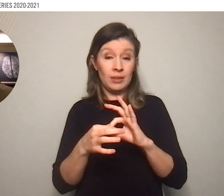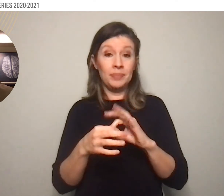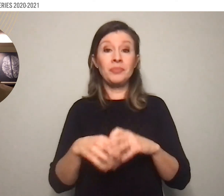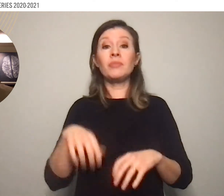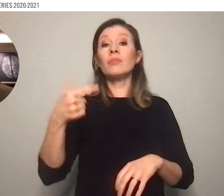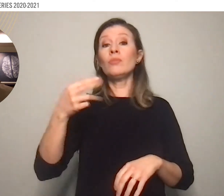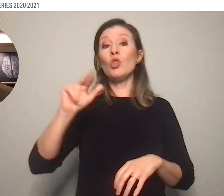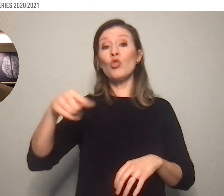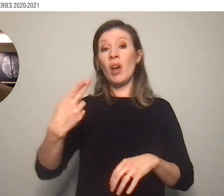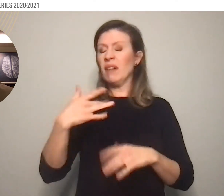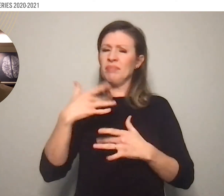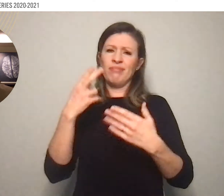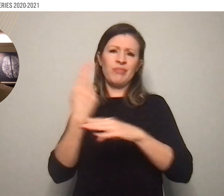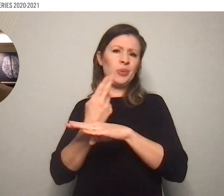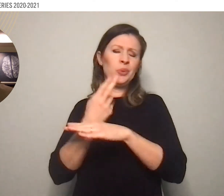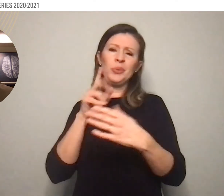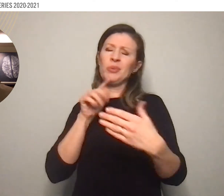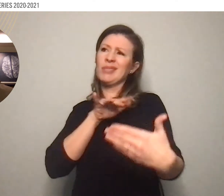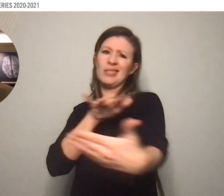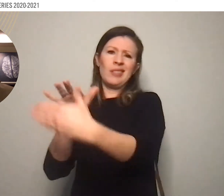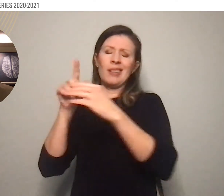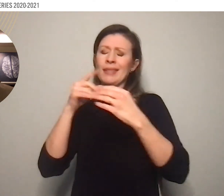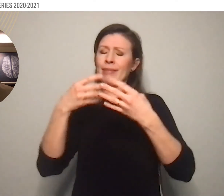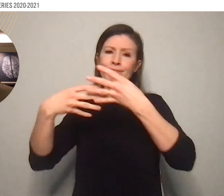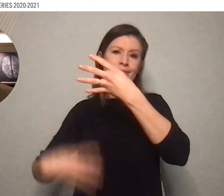Now a graph has been used to study, or graph theory has been used to study